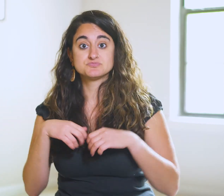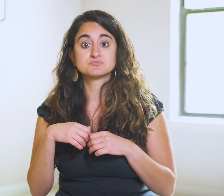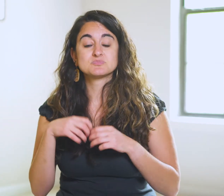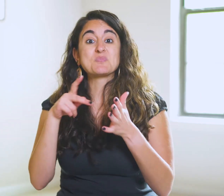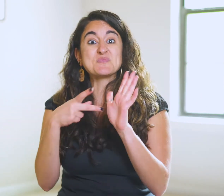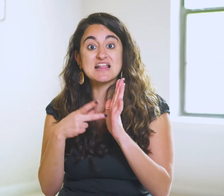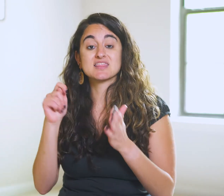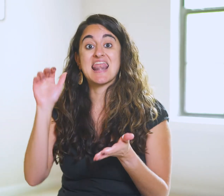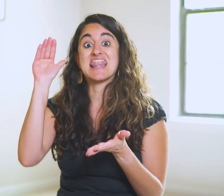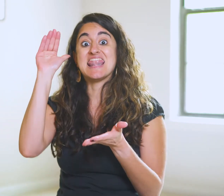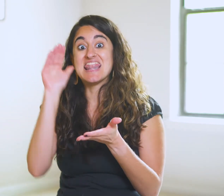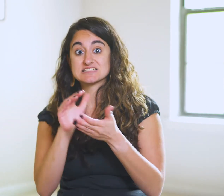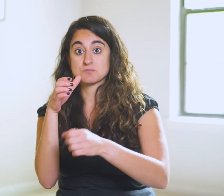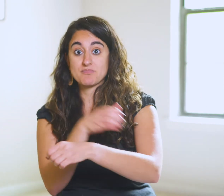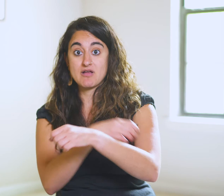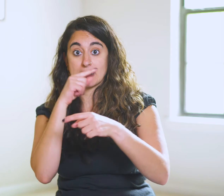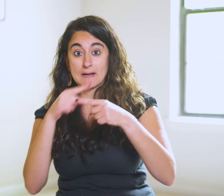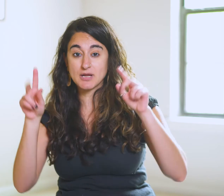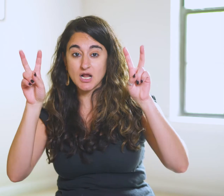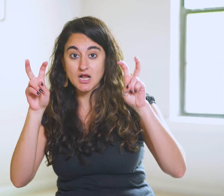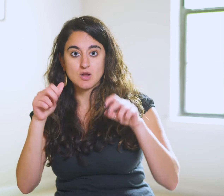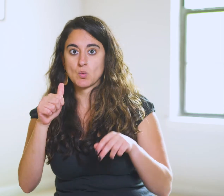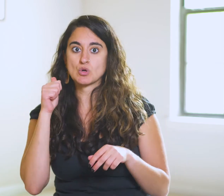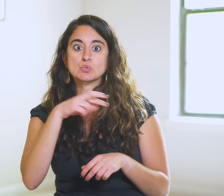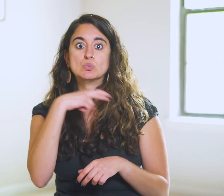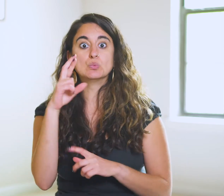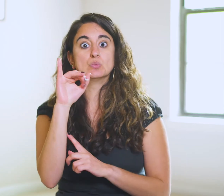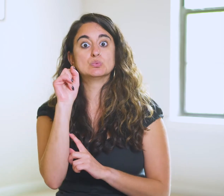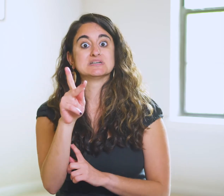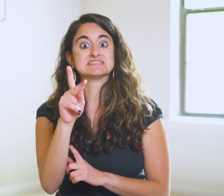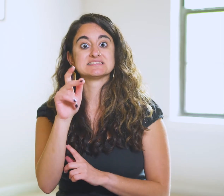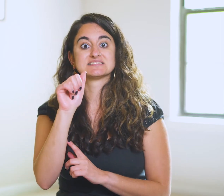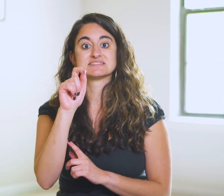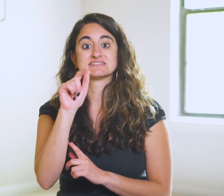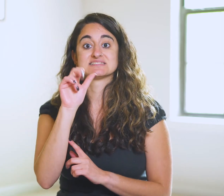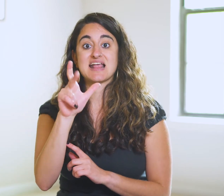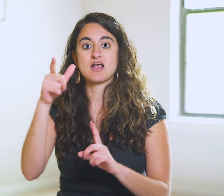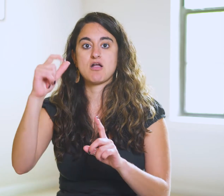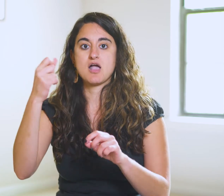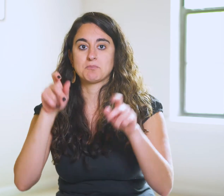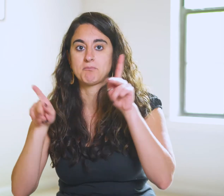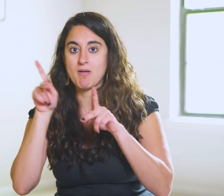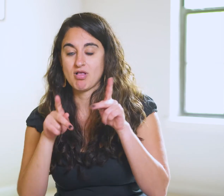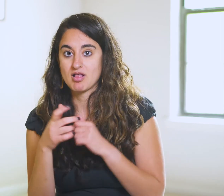the less powerful enemies won’t risk attacking God’s people.